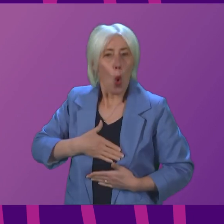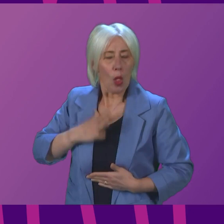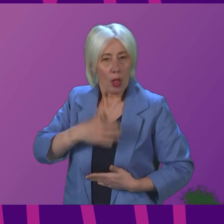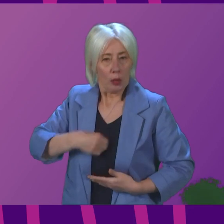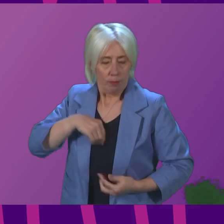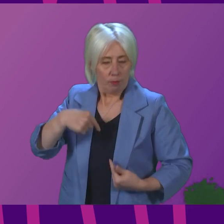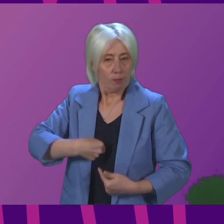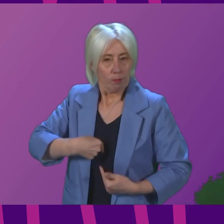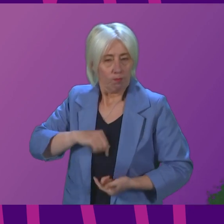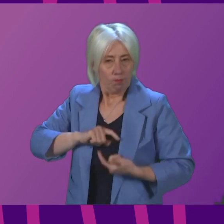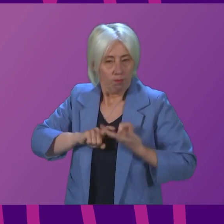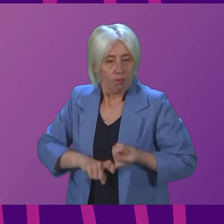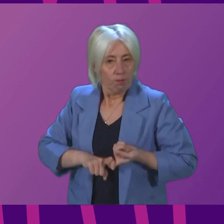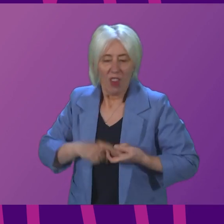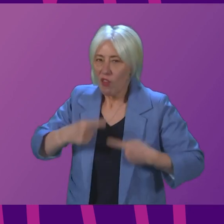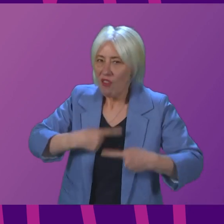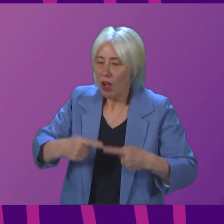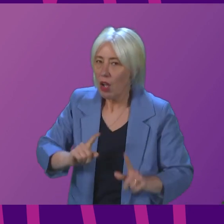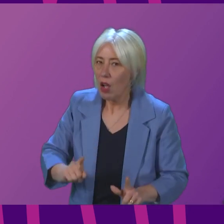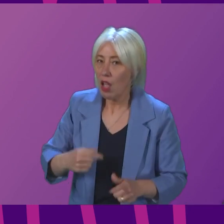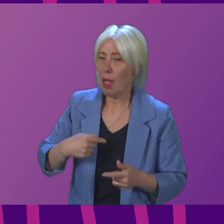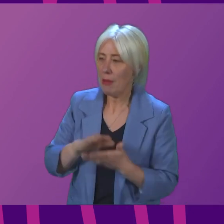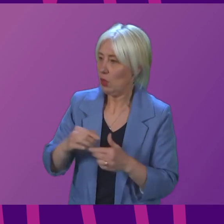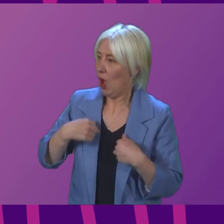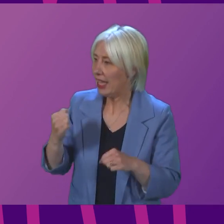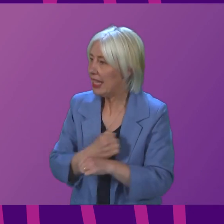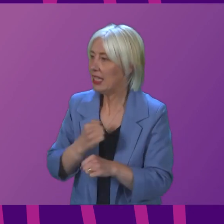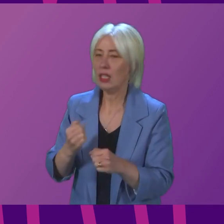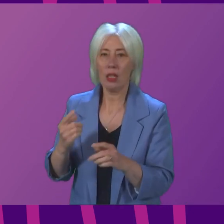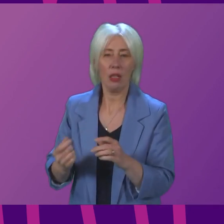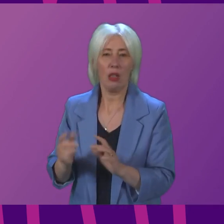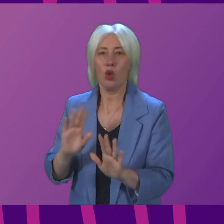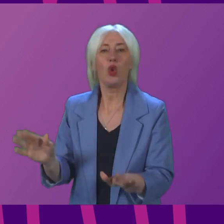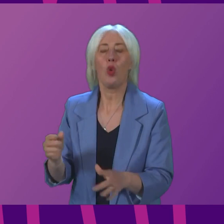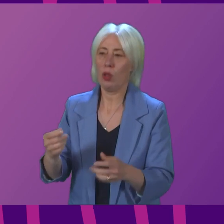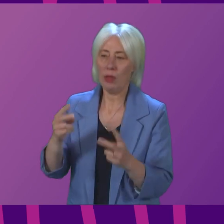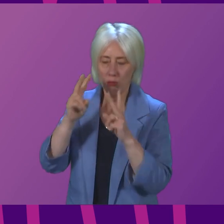That does not mean that my decisions and actions and those of my Government should not be subject